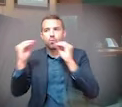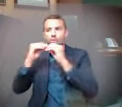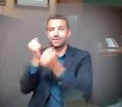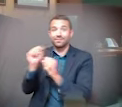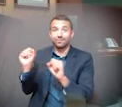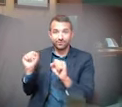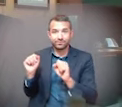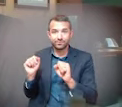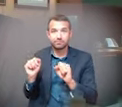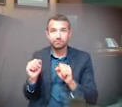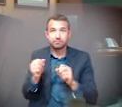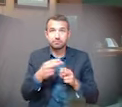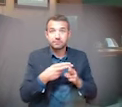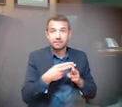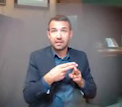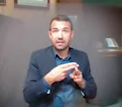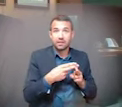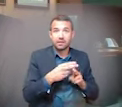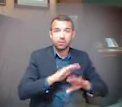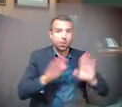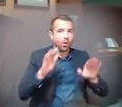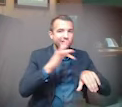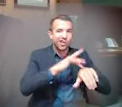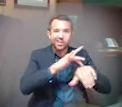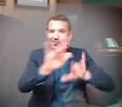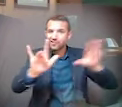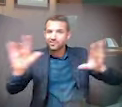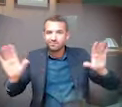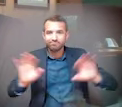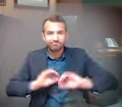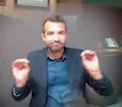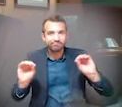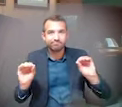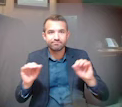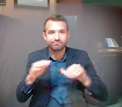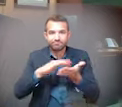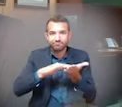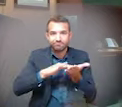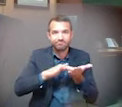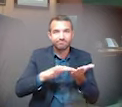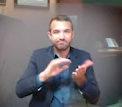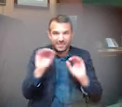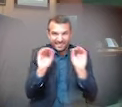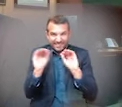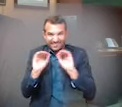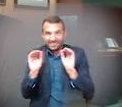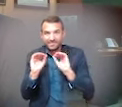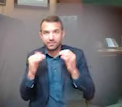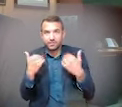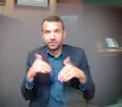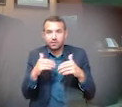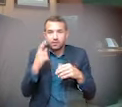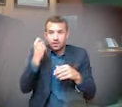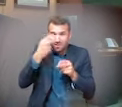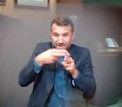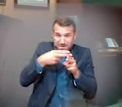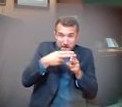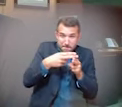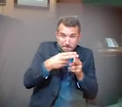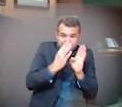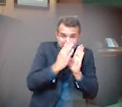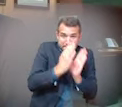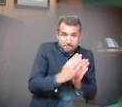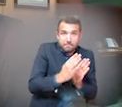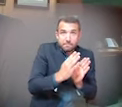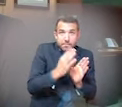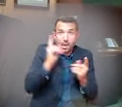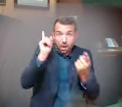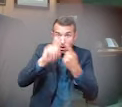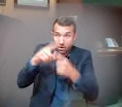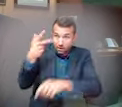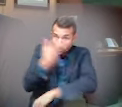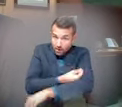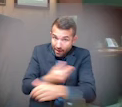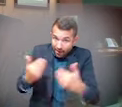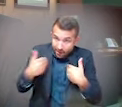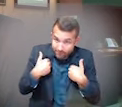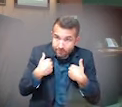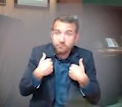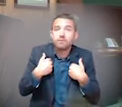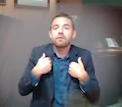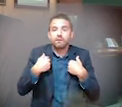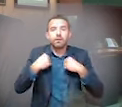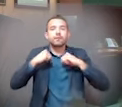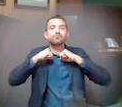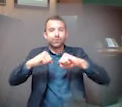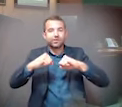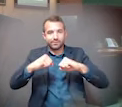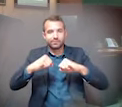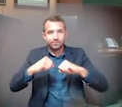a museum, we really want to maintain, sustain the access that we have fought so hard for